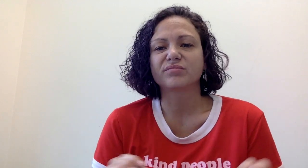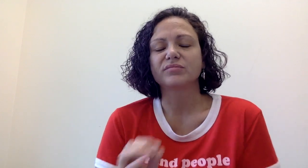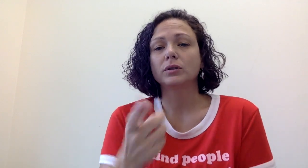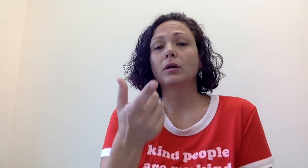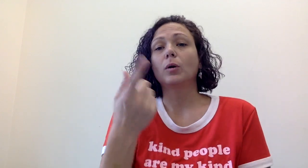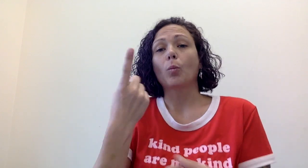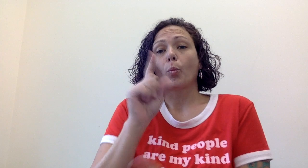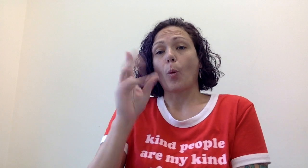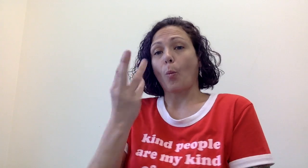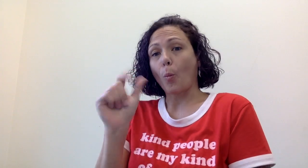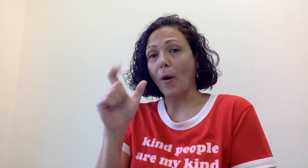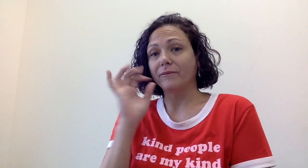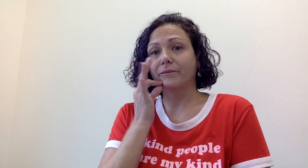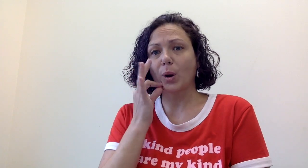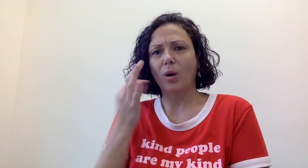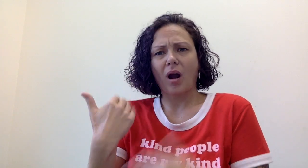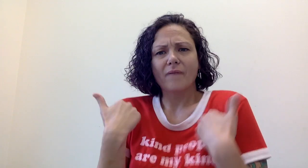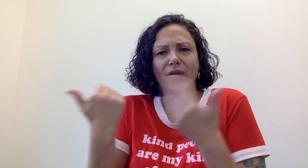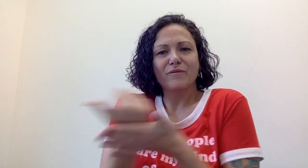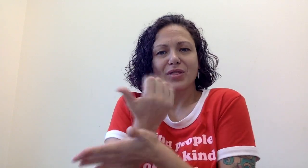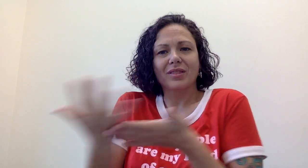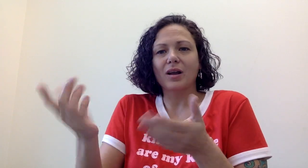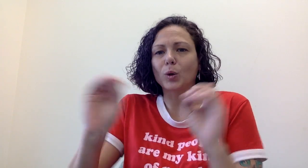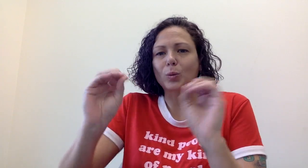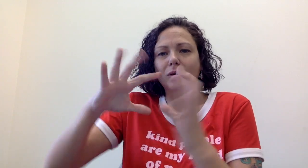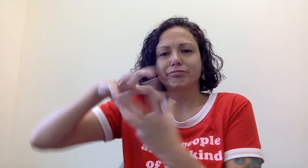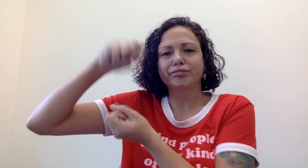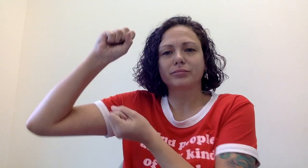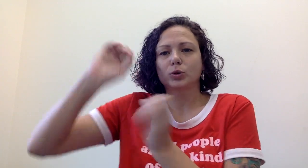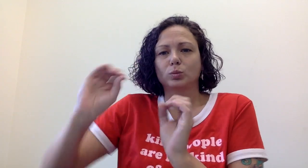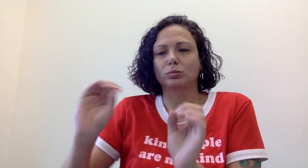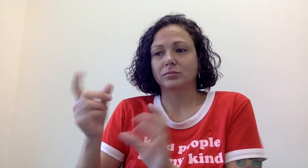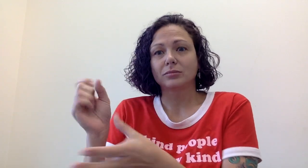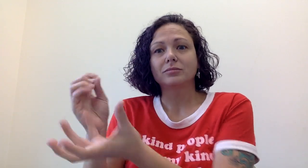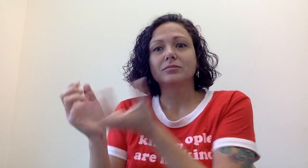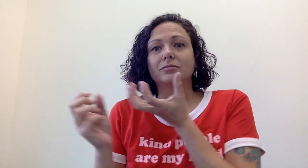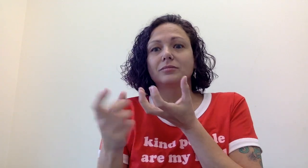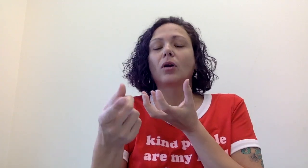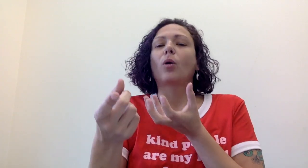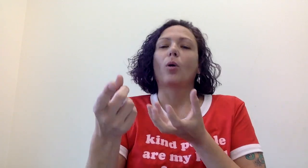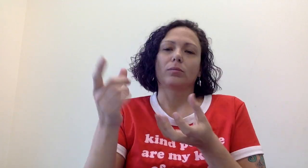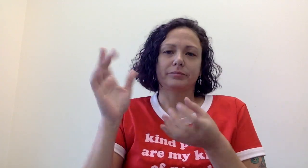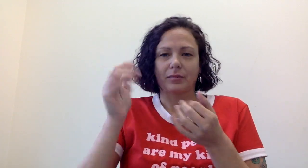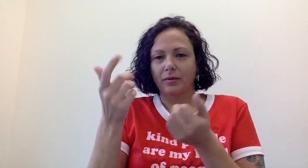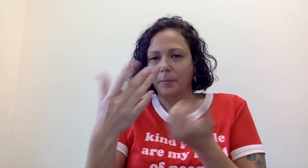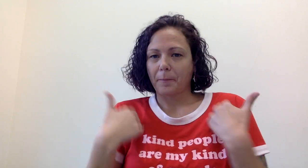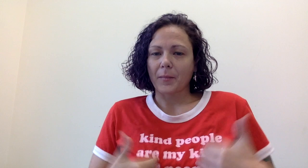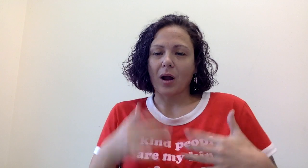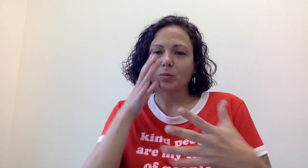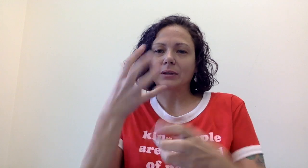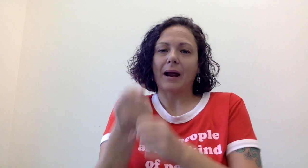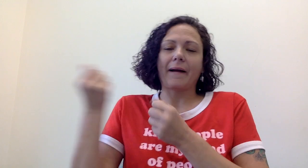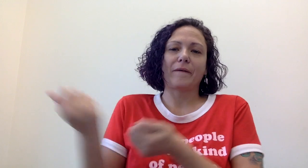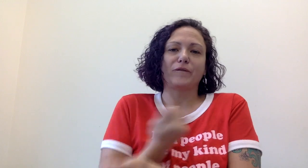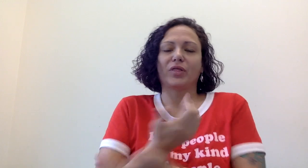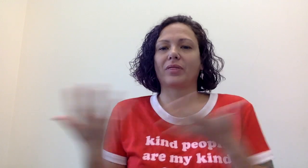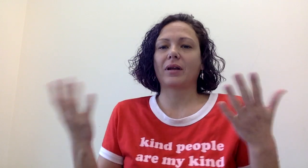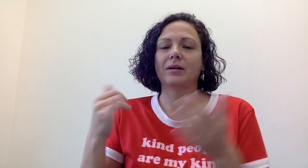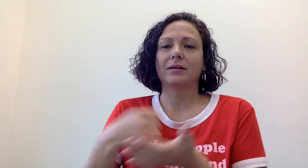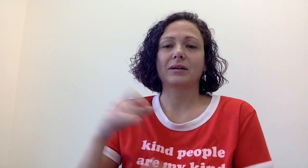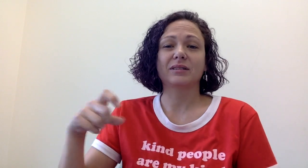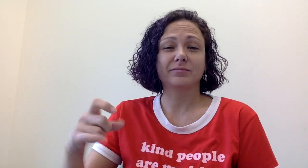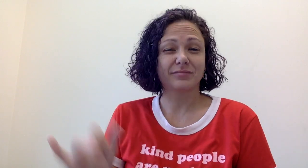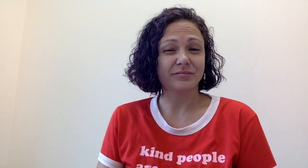While one whole fruit would have every nutrient available, not destroyed if it was in a smoothie.